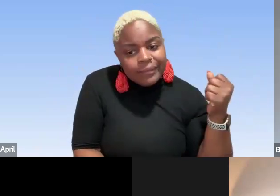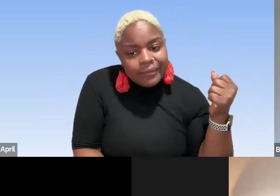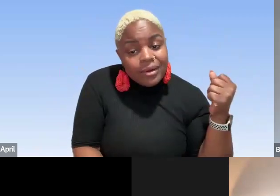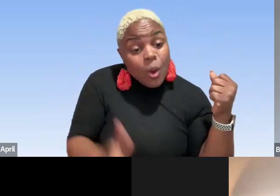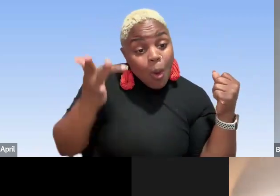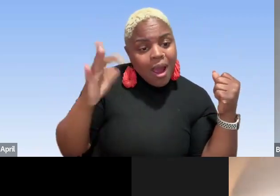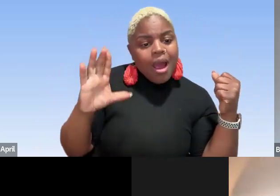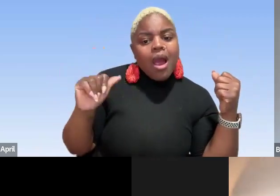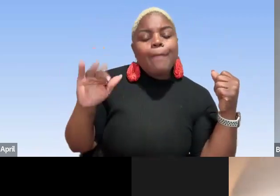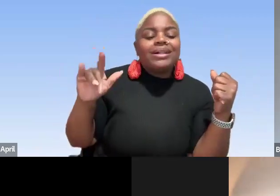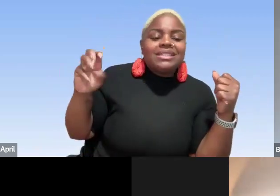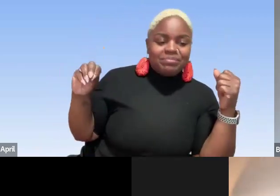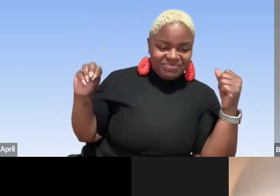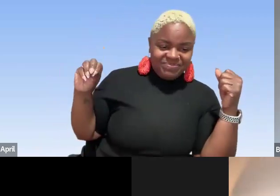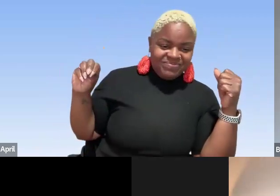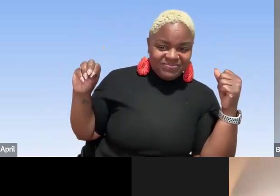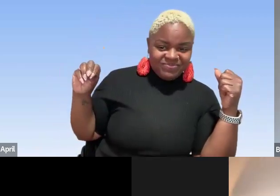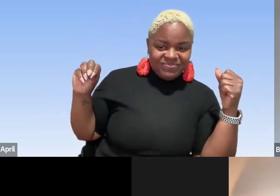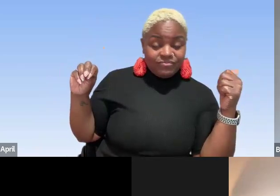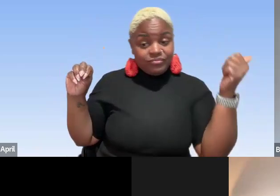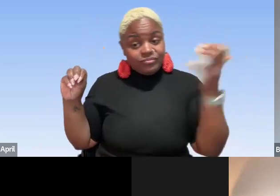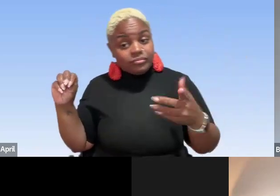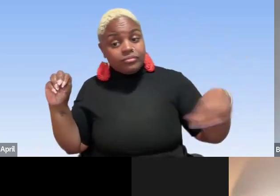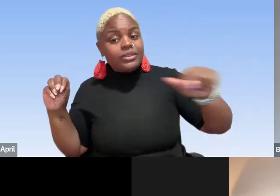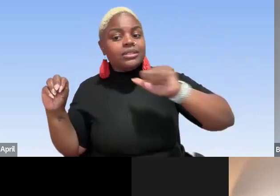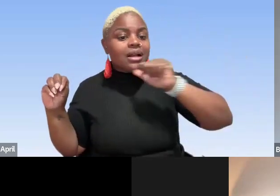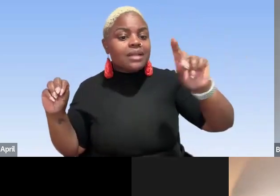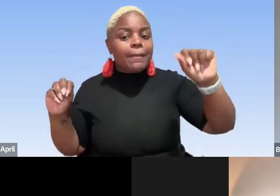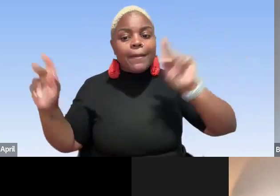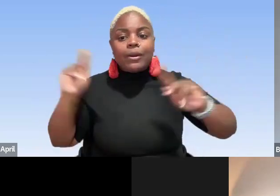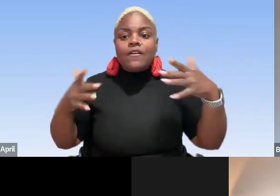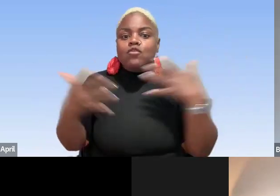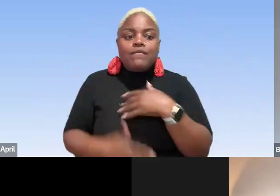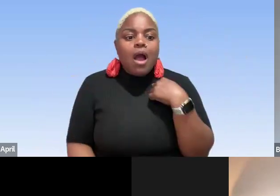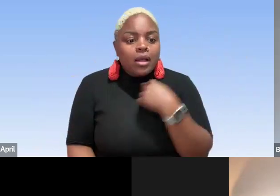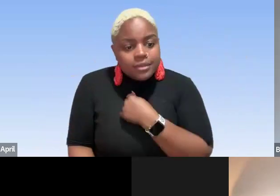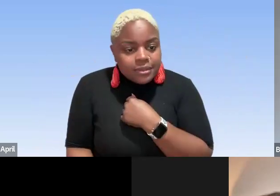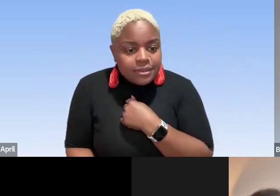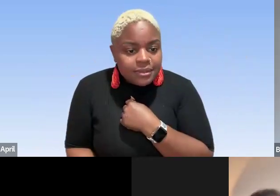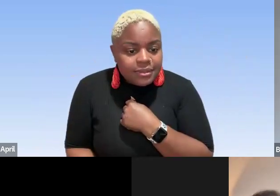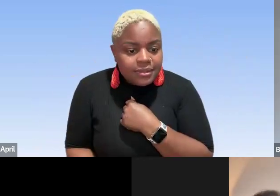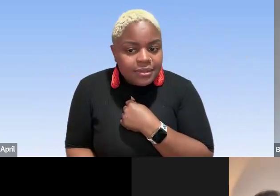it makes non-disabled fear us. It supports the structural oppression that weighs upon us.